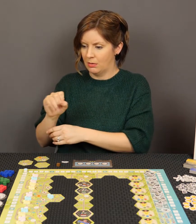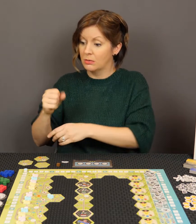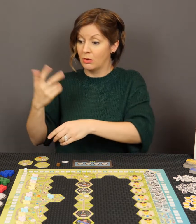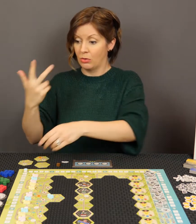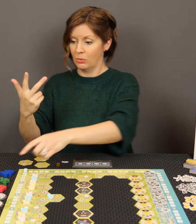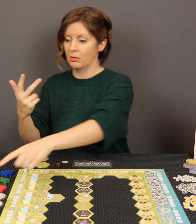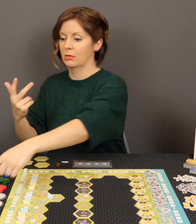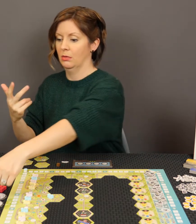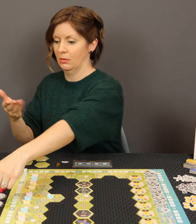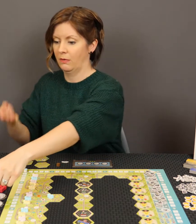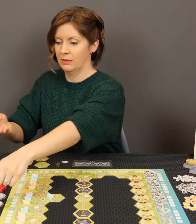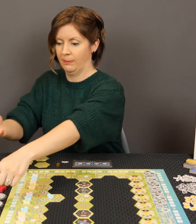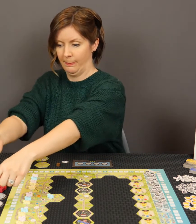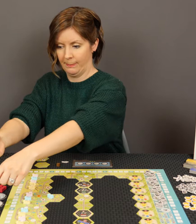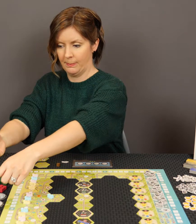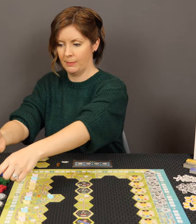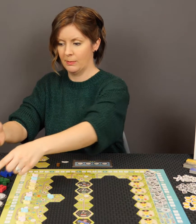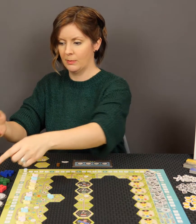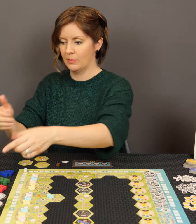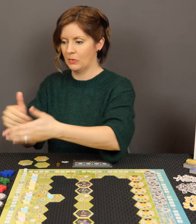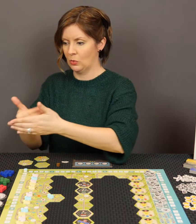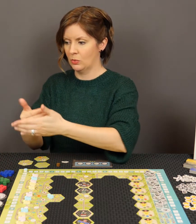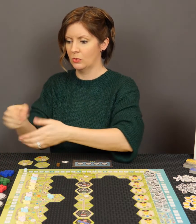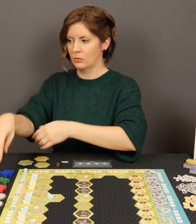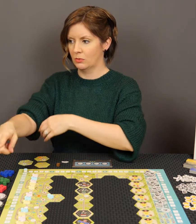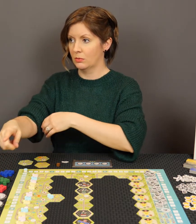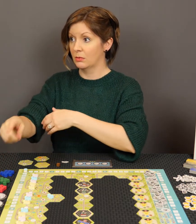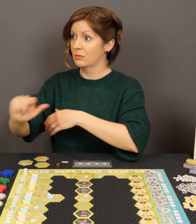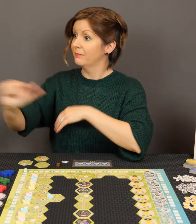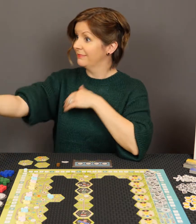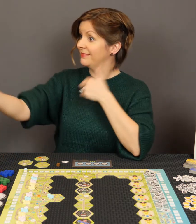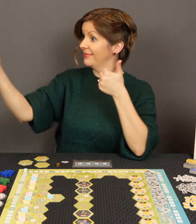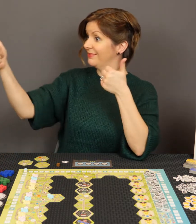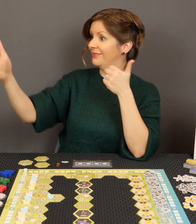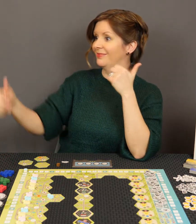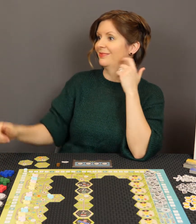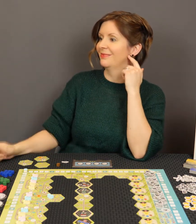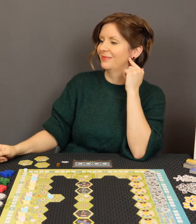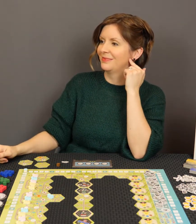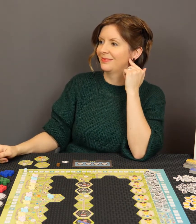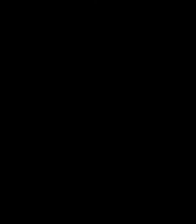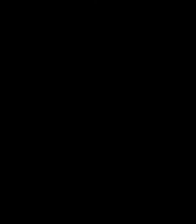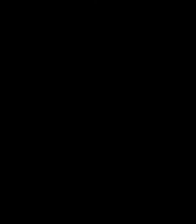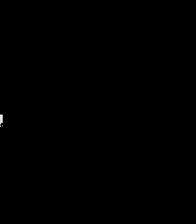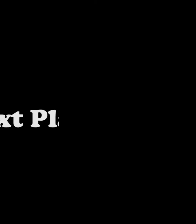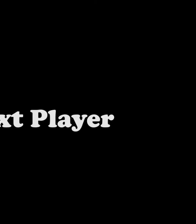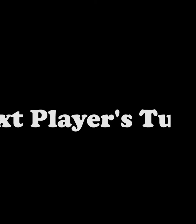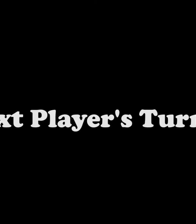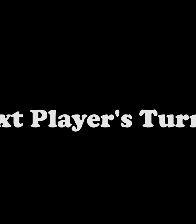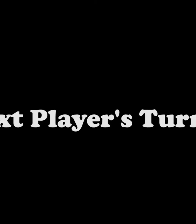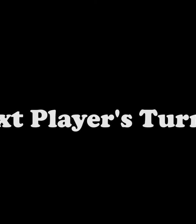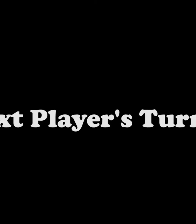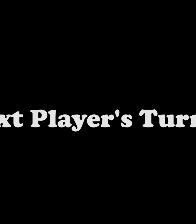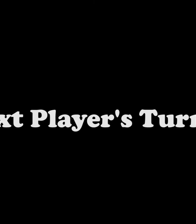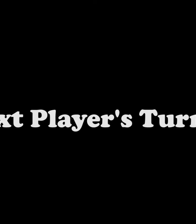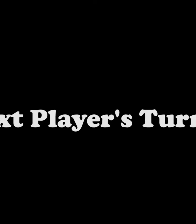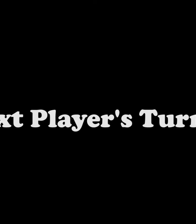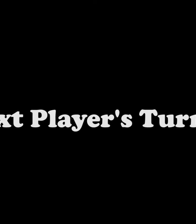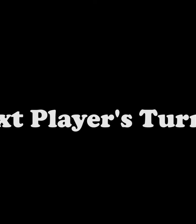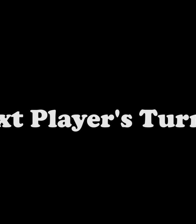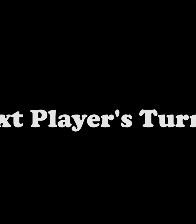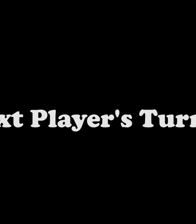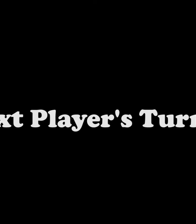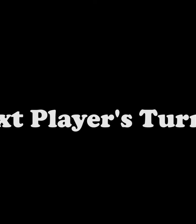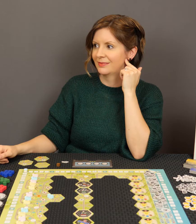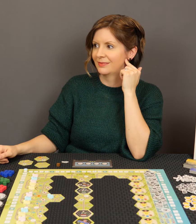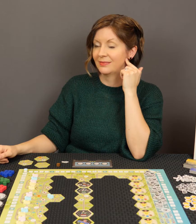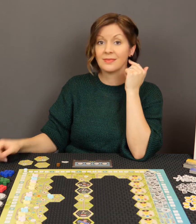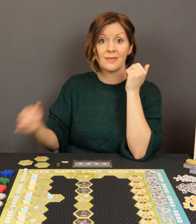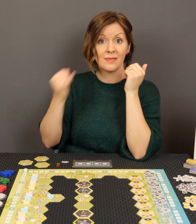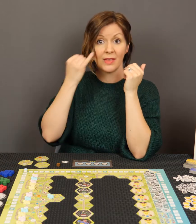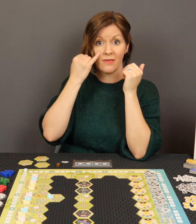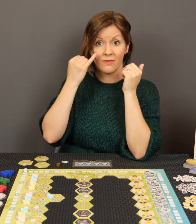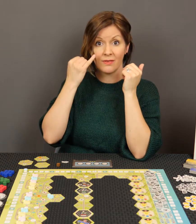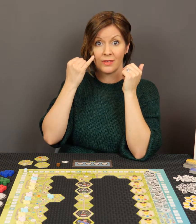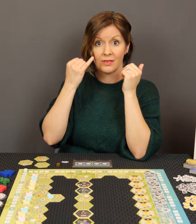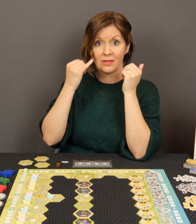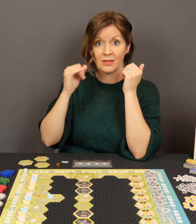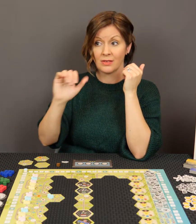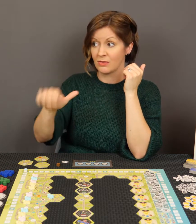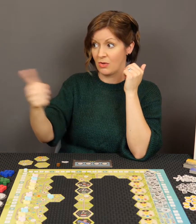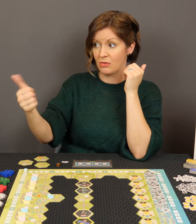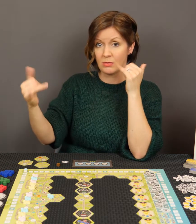and 3 face up tiles, then it’s the next player’s turn.